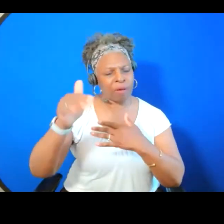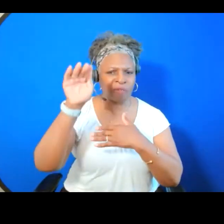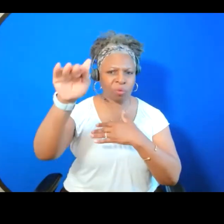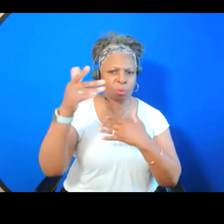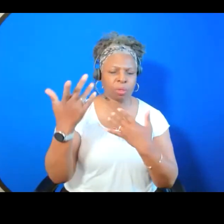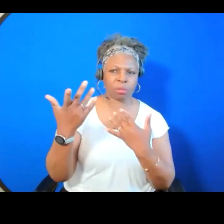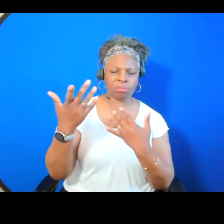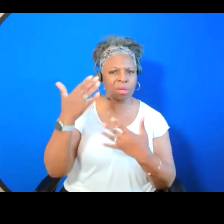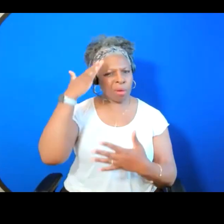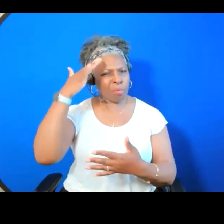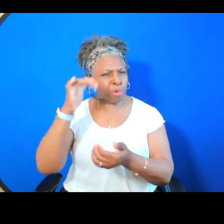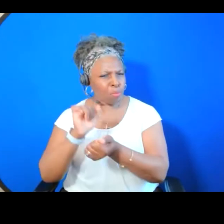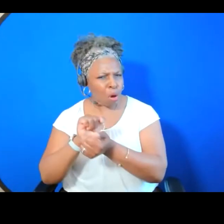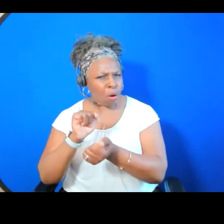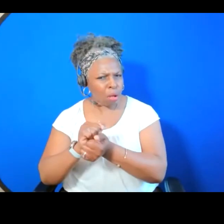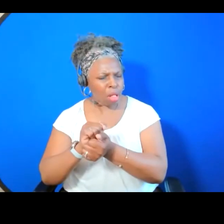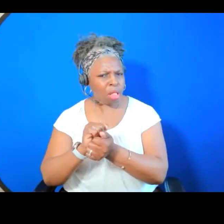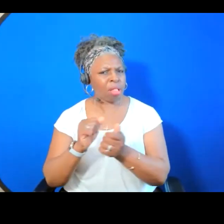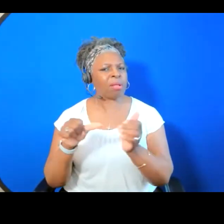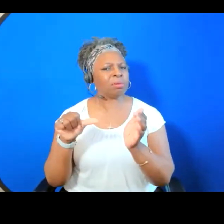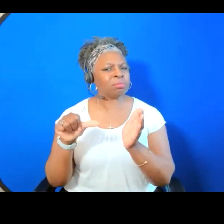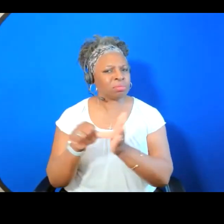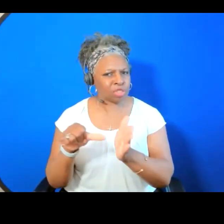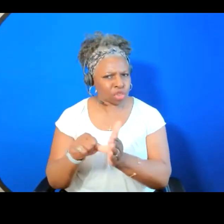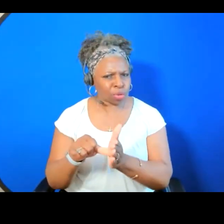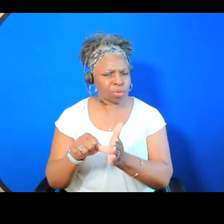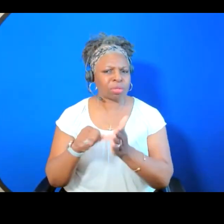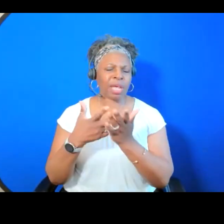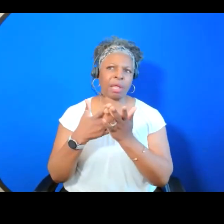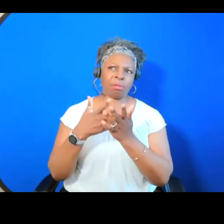and of course the question of democratic decision making that we're exploring today.